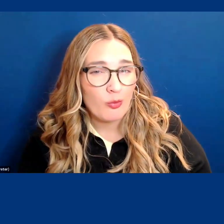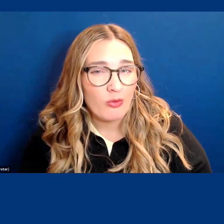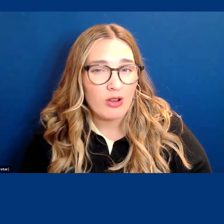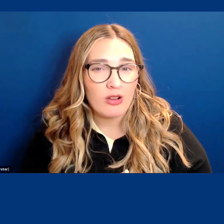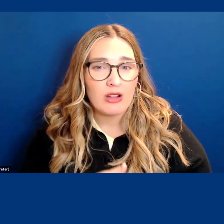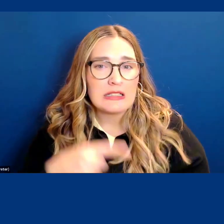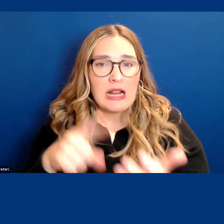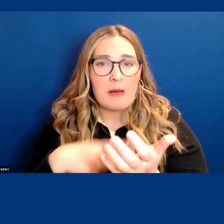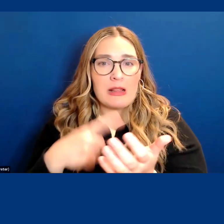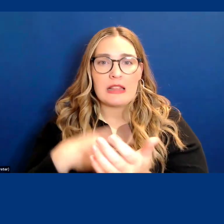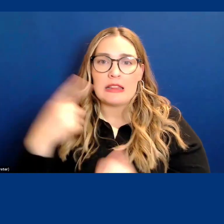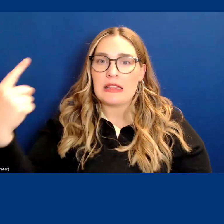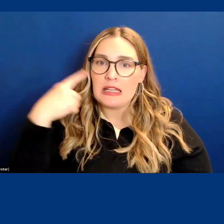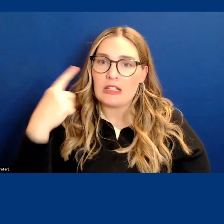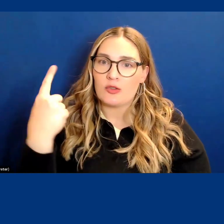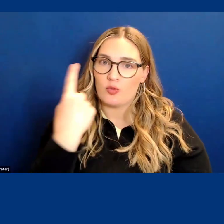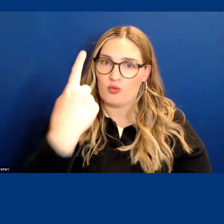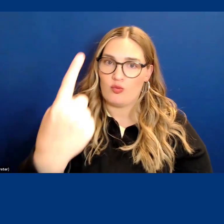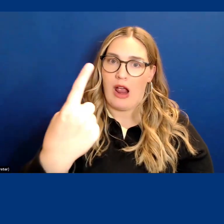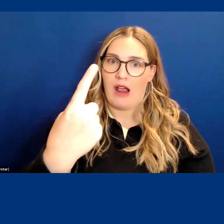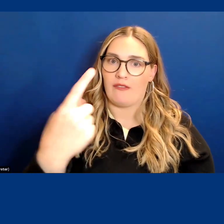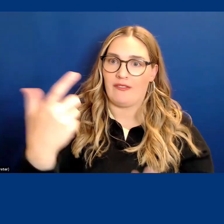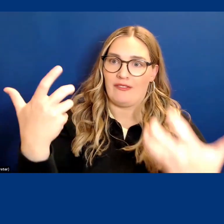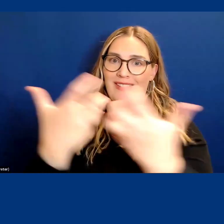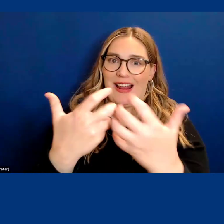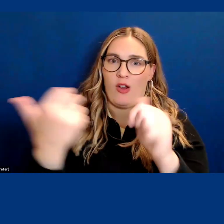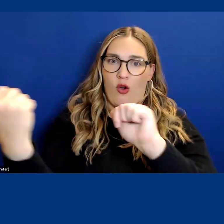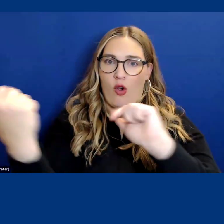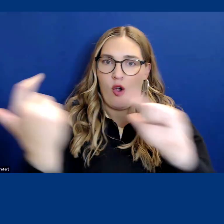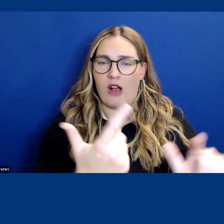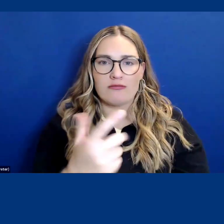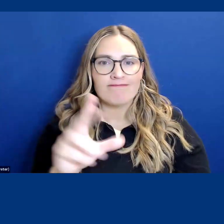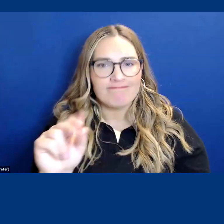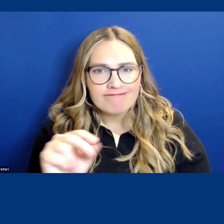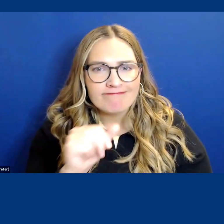think that it's one for all and it's not. So having